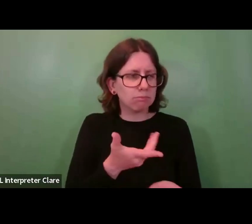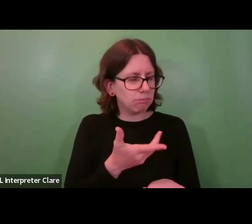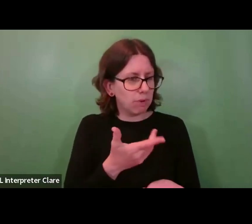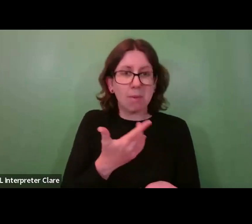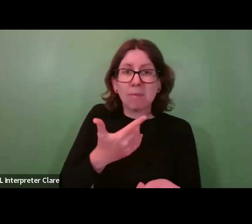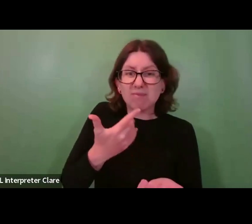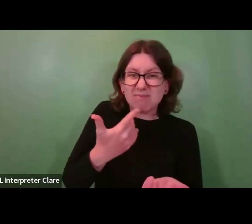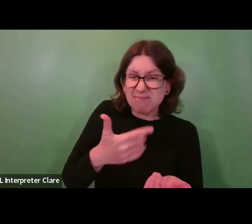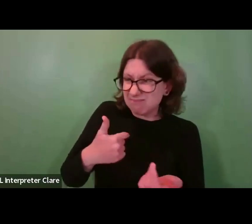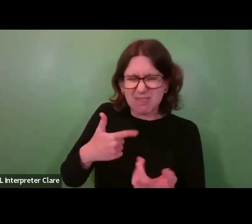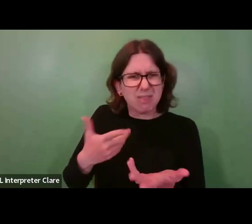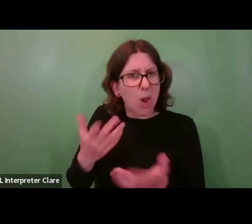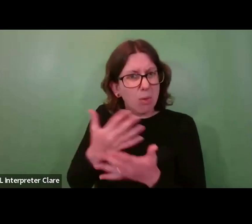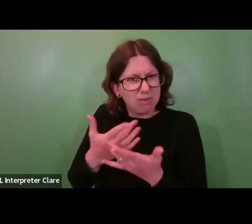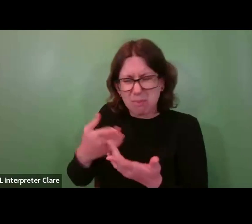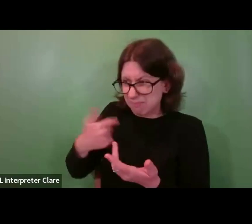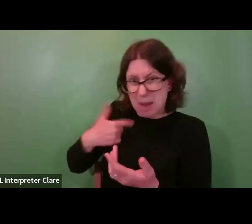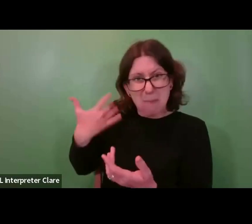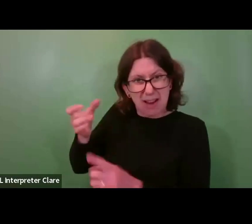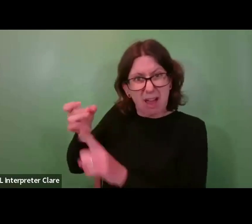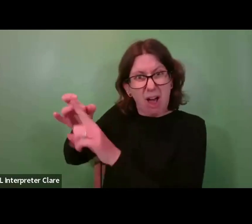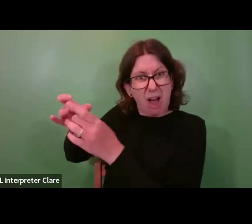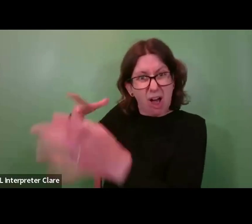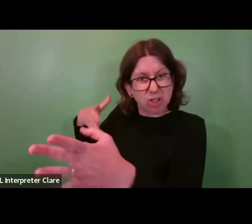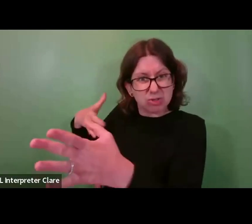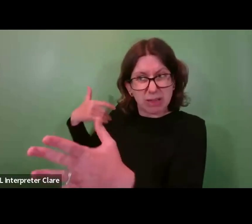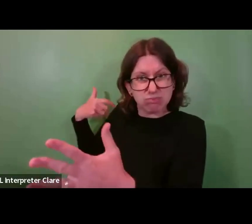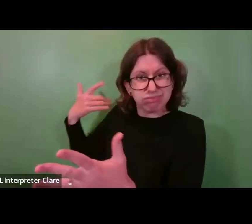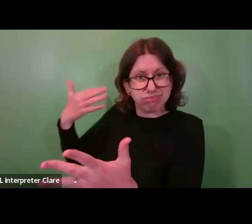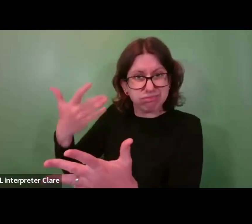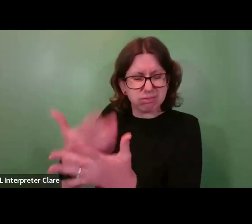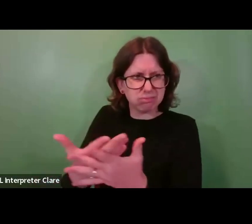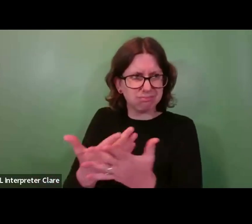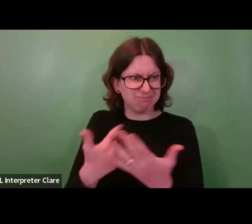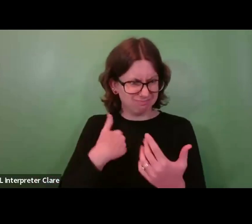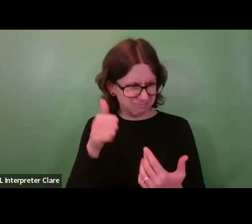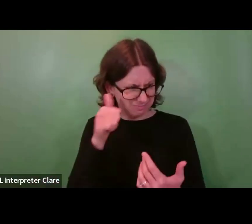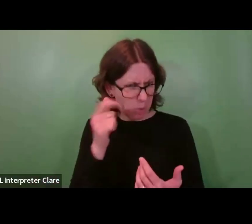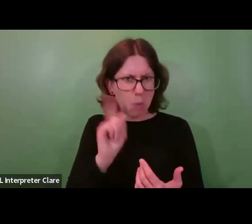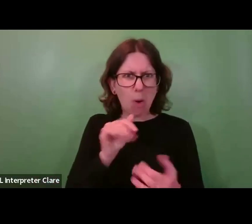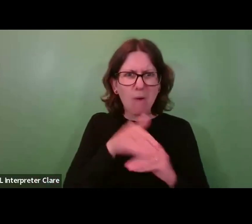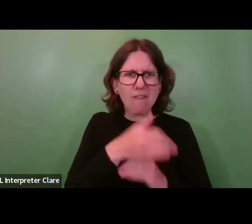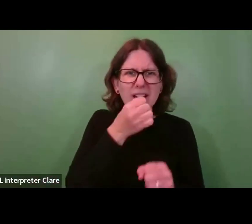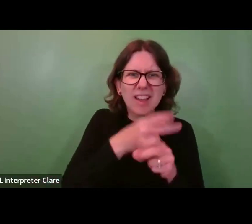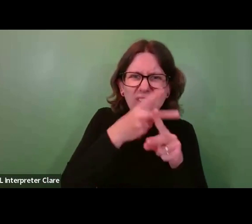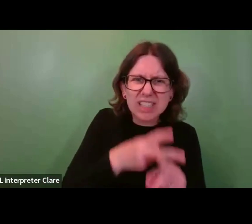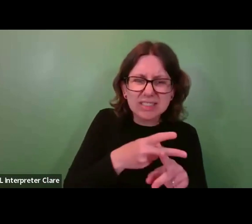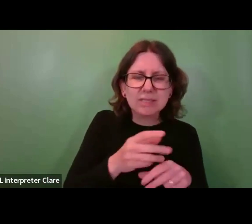shooting bows and arrows for half of your career?" And I think the, my, my first public appointment